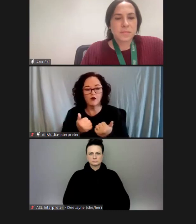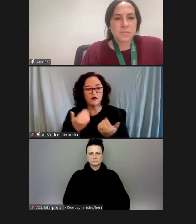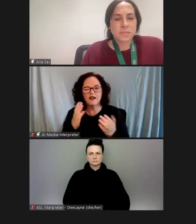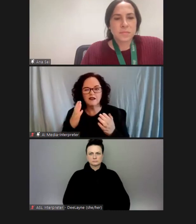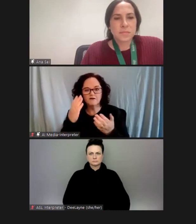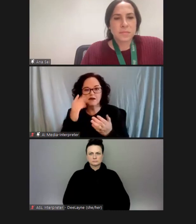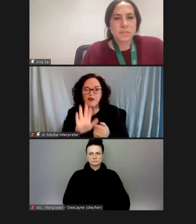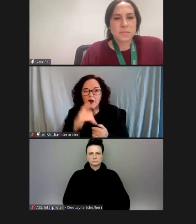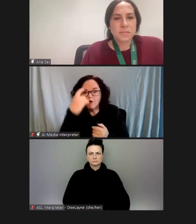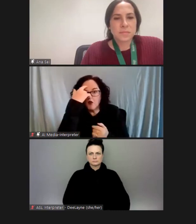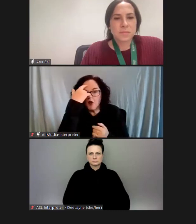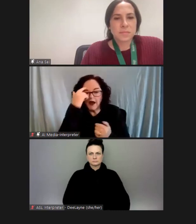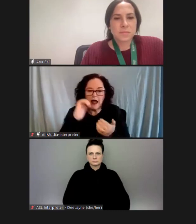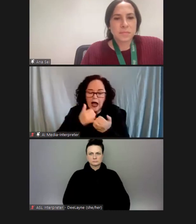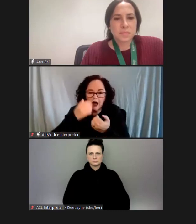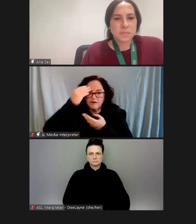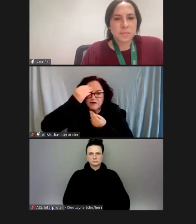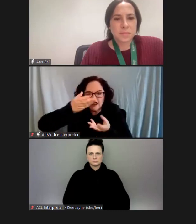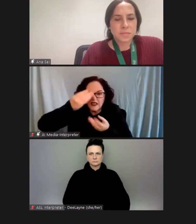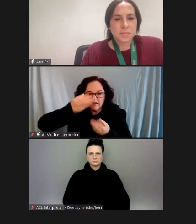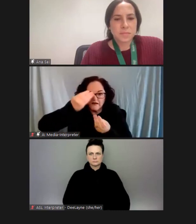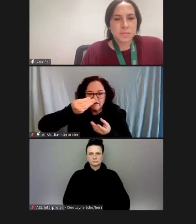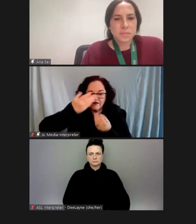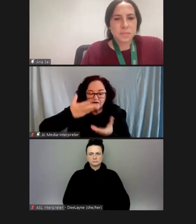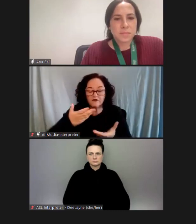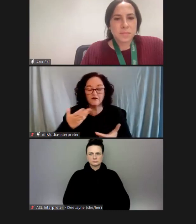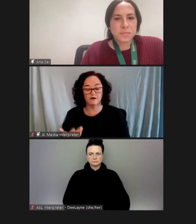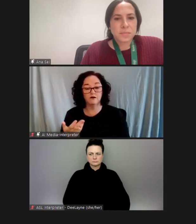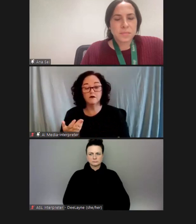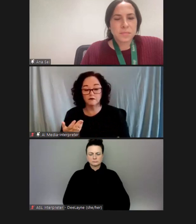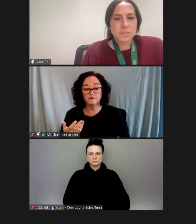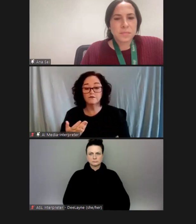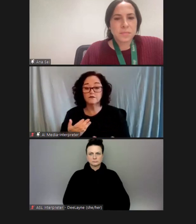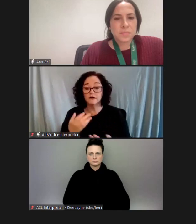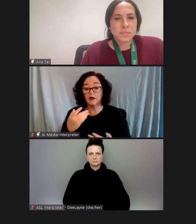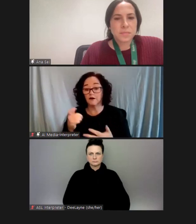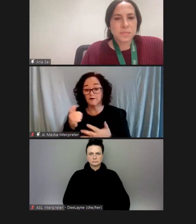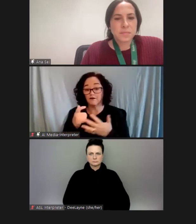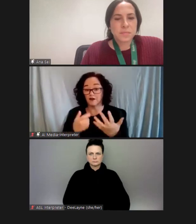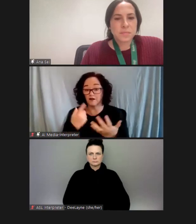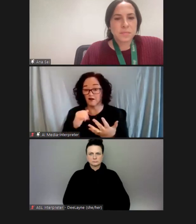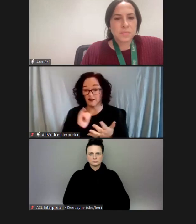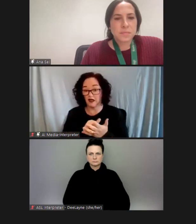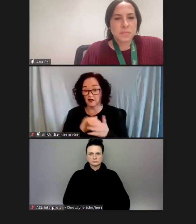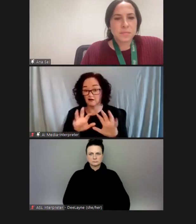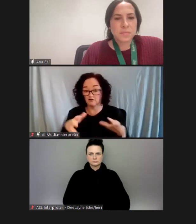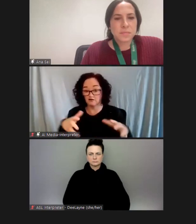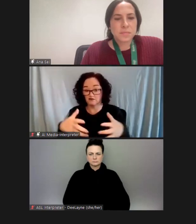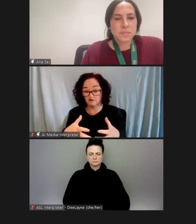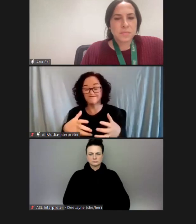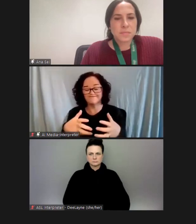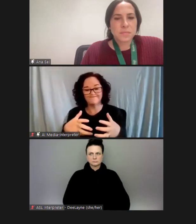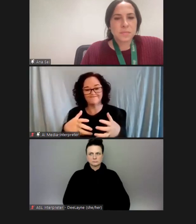information um big influencing factors